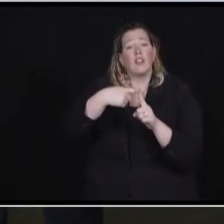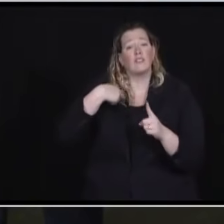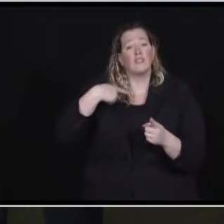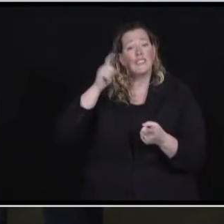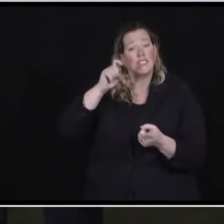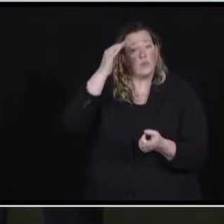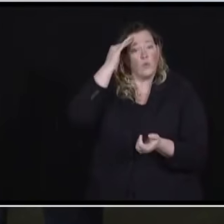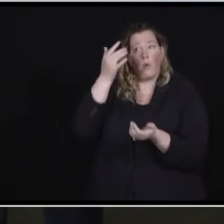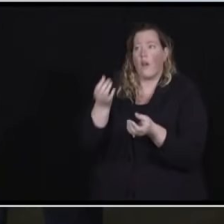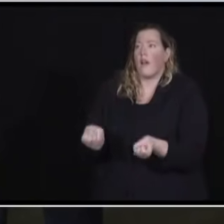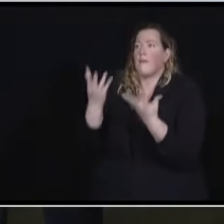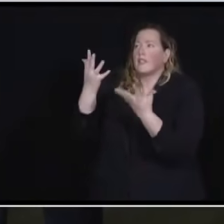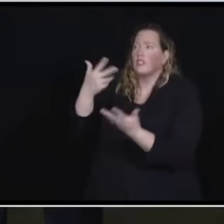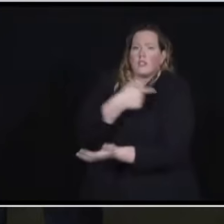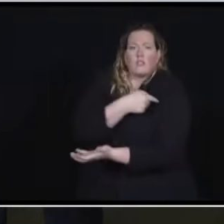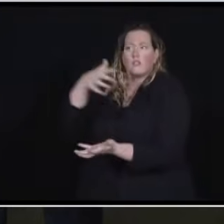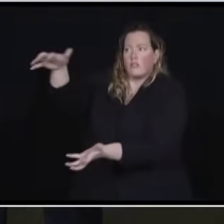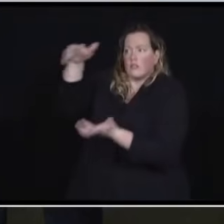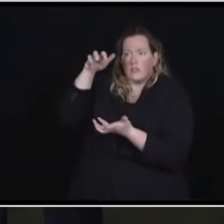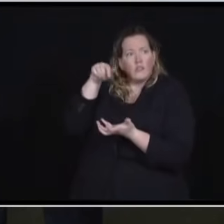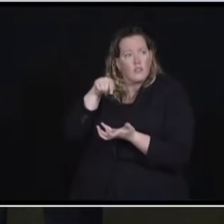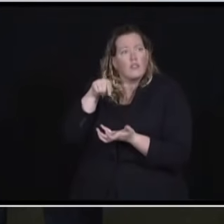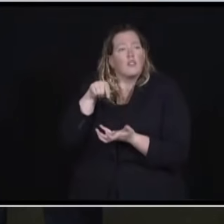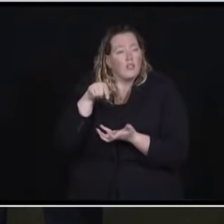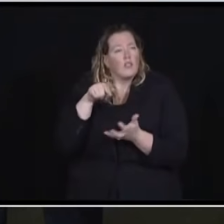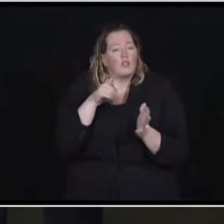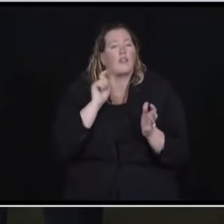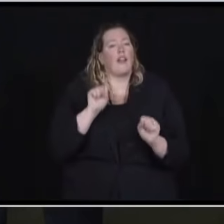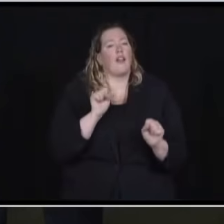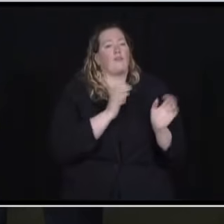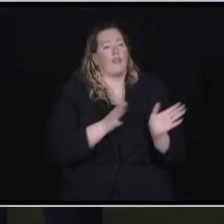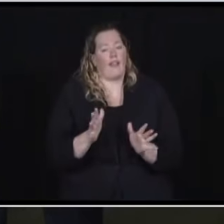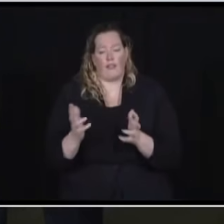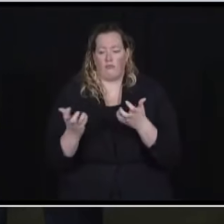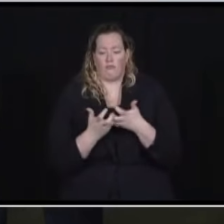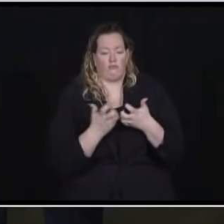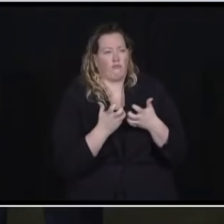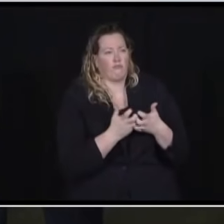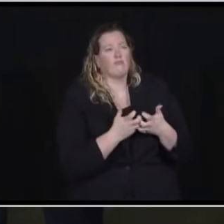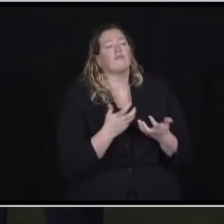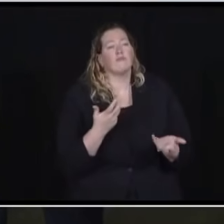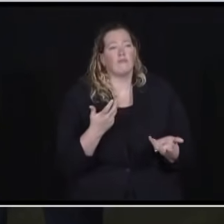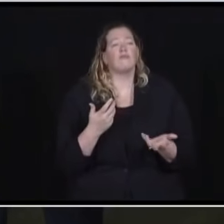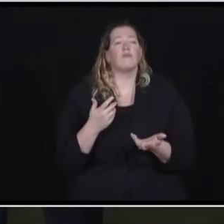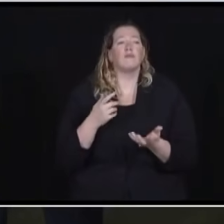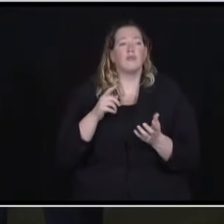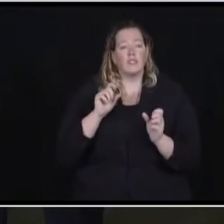In these plans will be dependent on the volume and timing for when Ontario will receive its allocations.